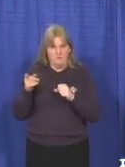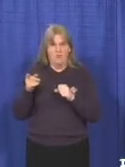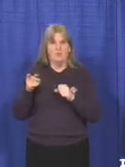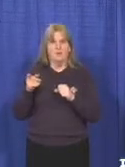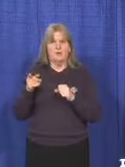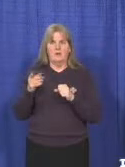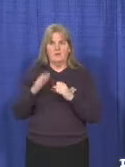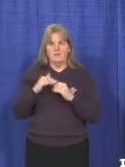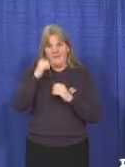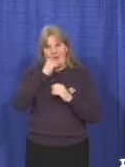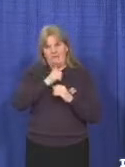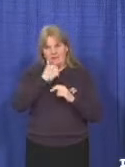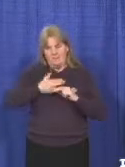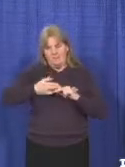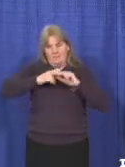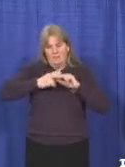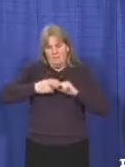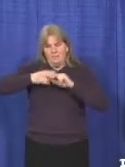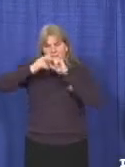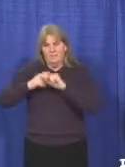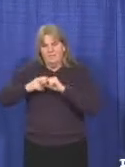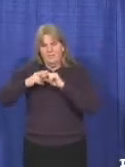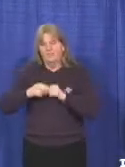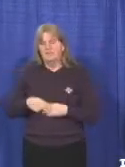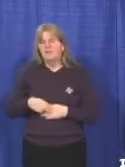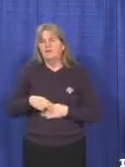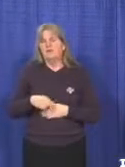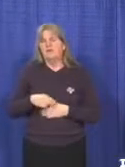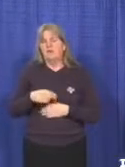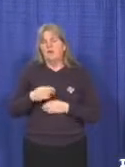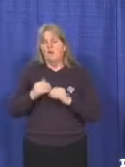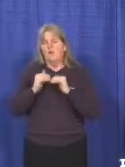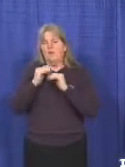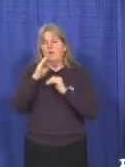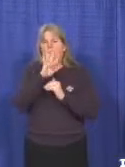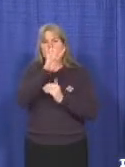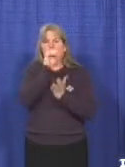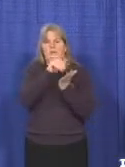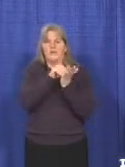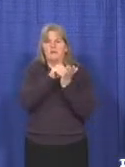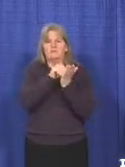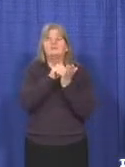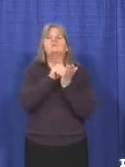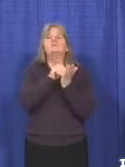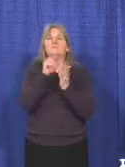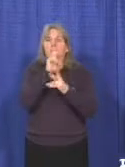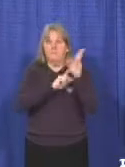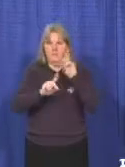to relieve daily. Canada surpassed 40,000 cases